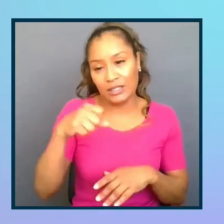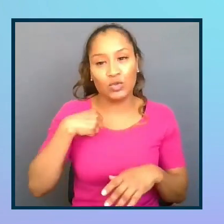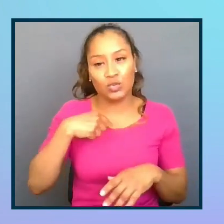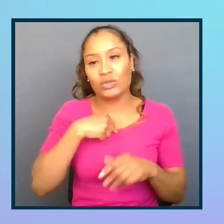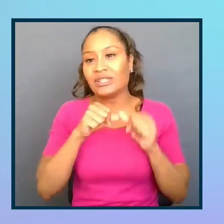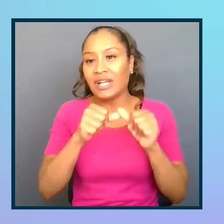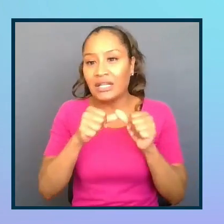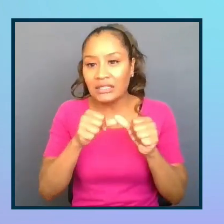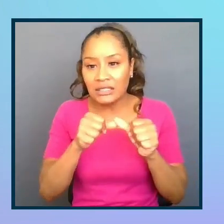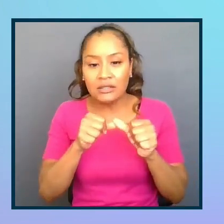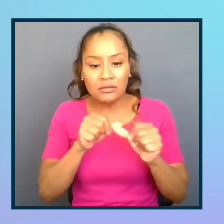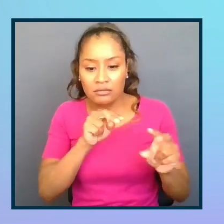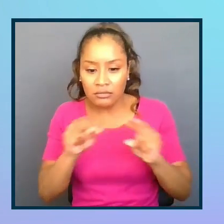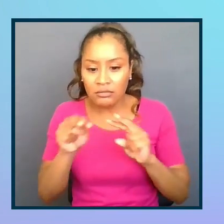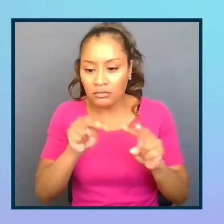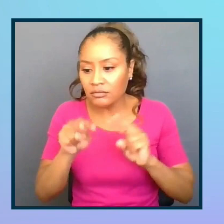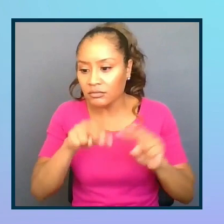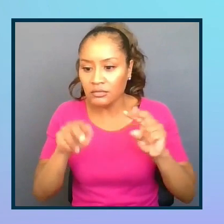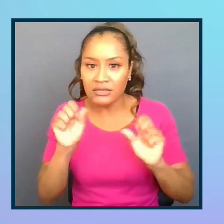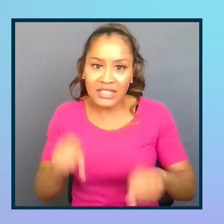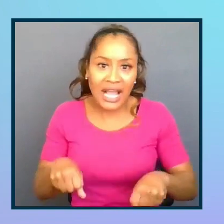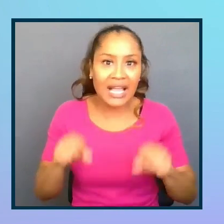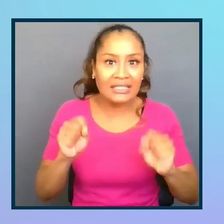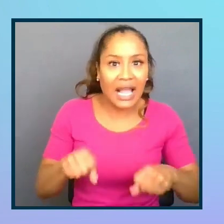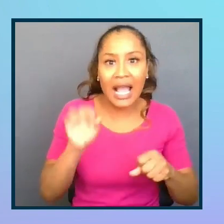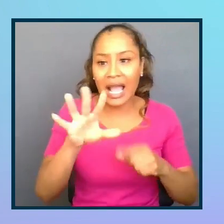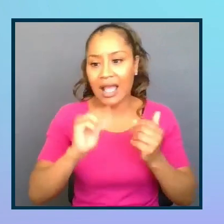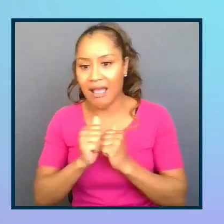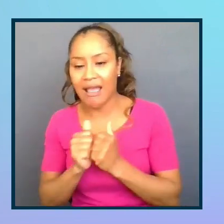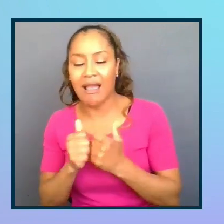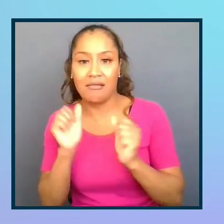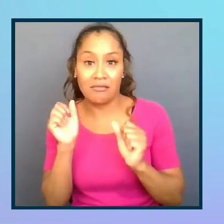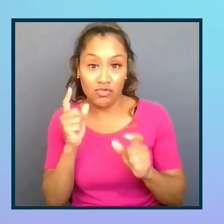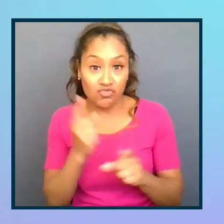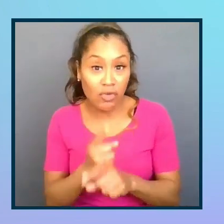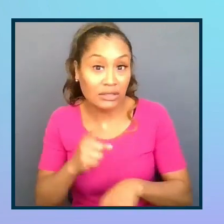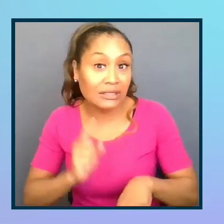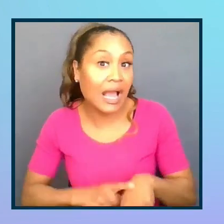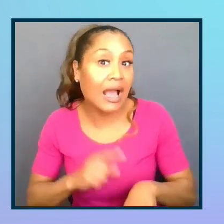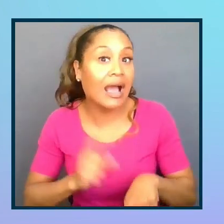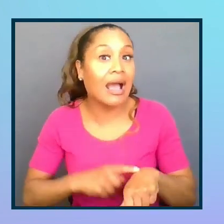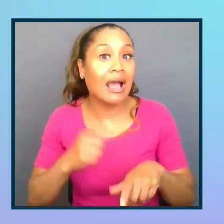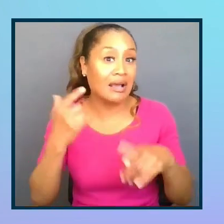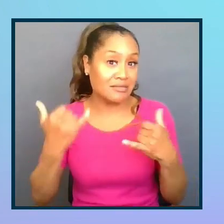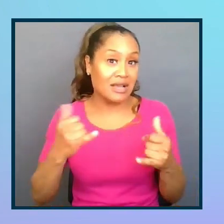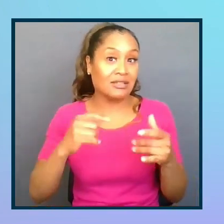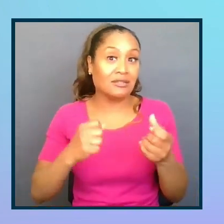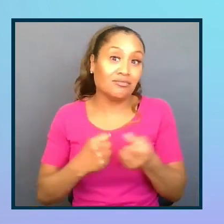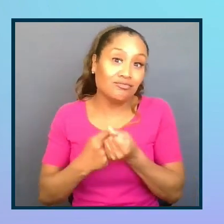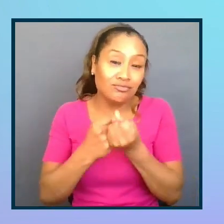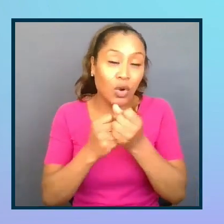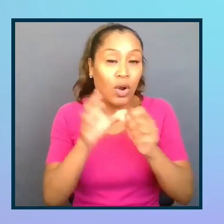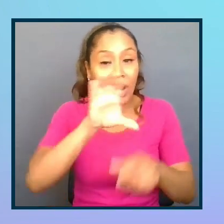as to can we do this, how can we do this? Is this the right time to support landscape as well as portrait?